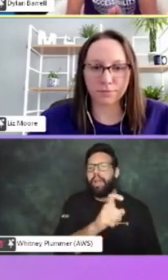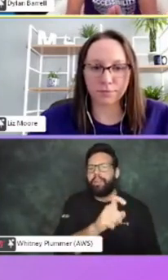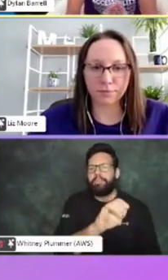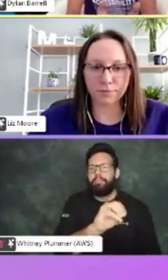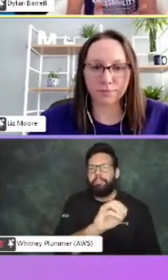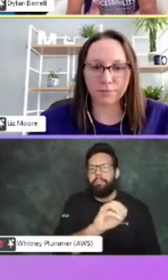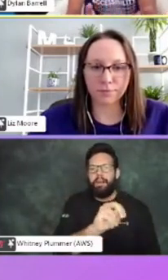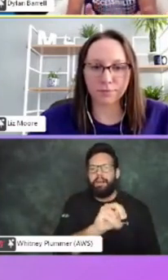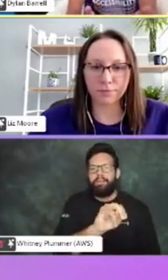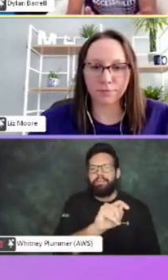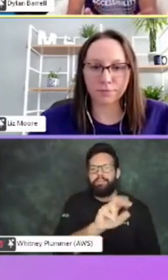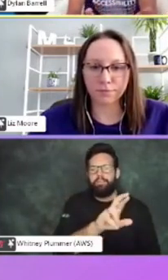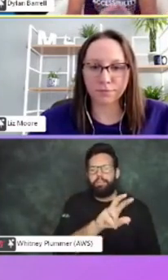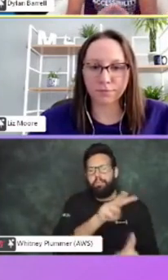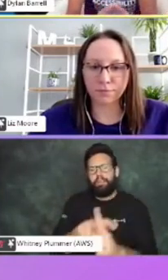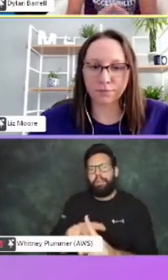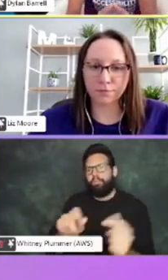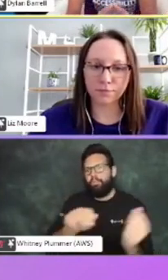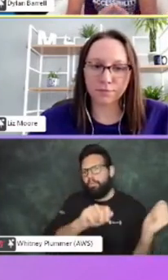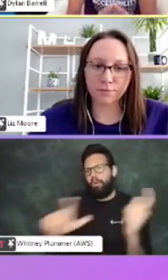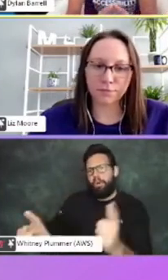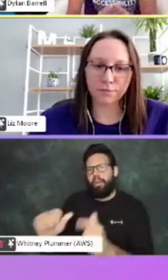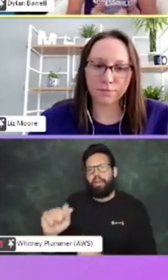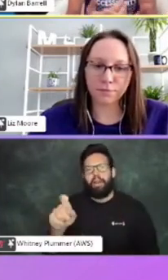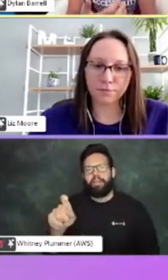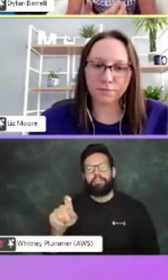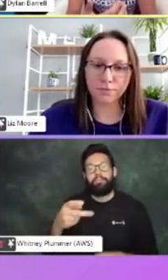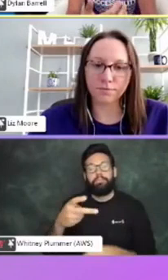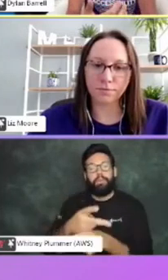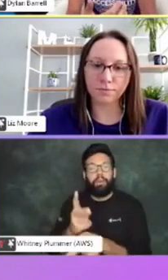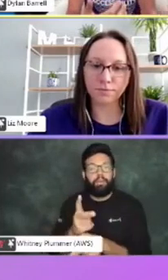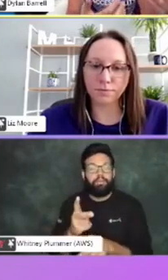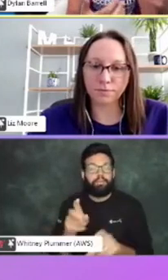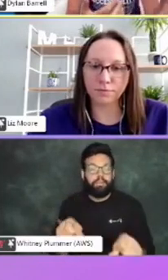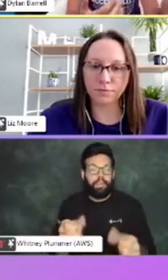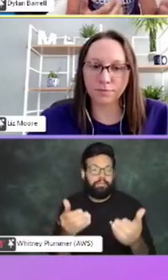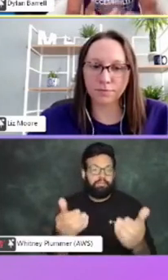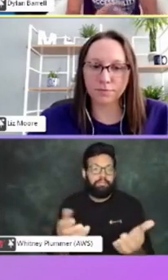is you can actually sign up for our email list